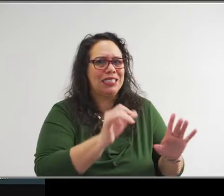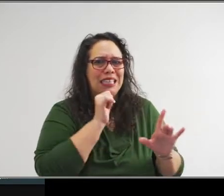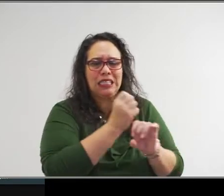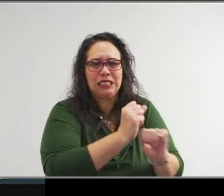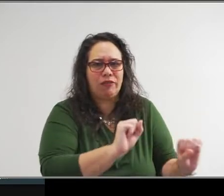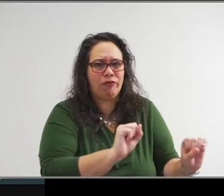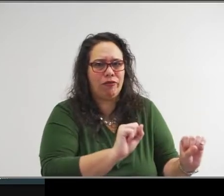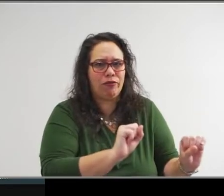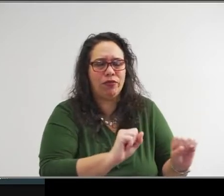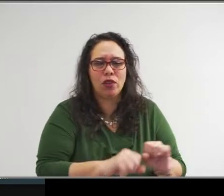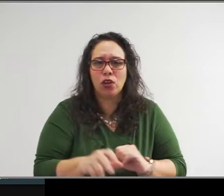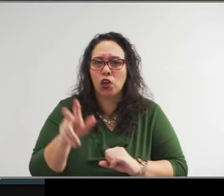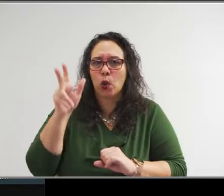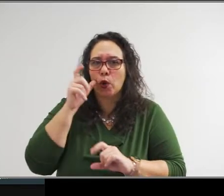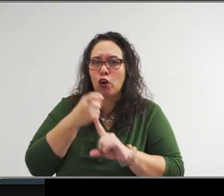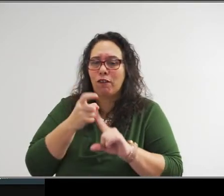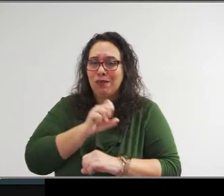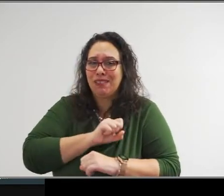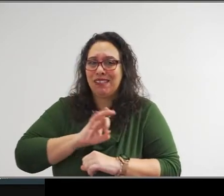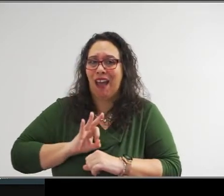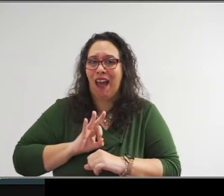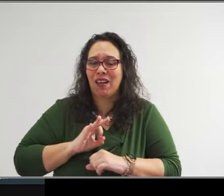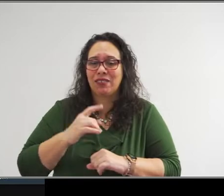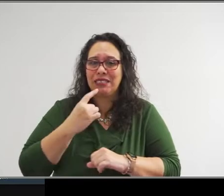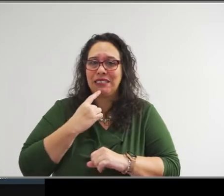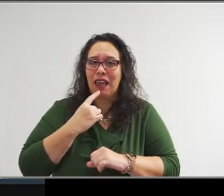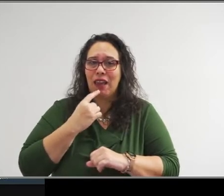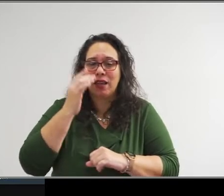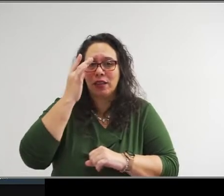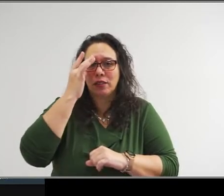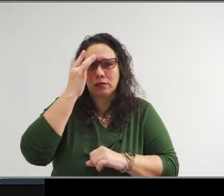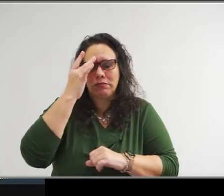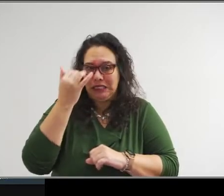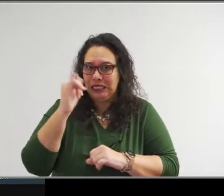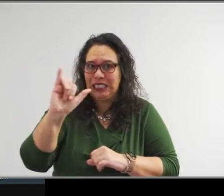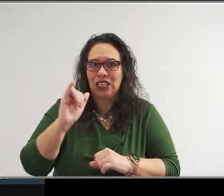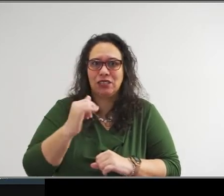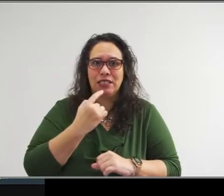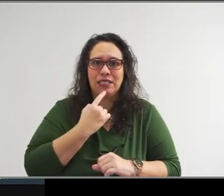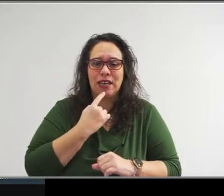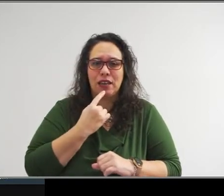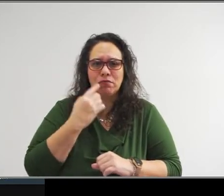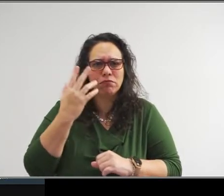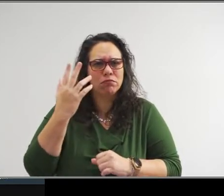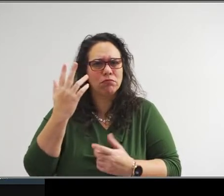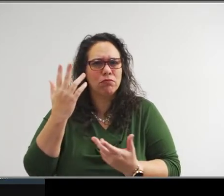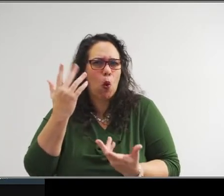We've heard from staff who say and would still say right now, why can't we be teaching?